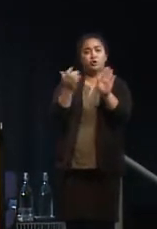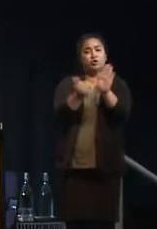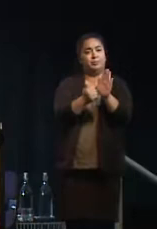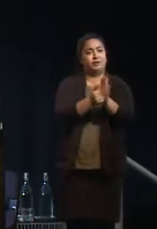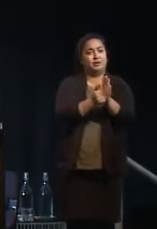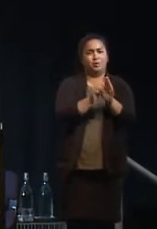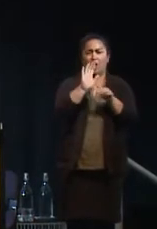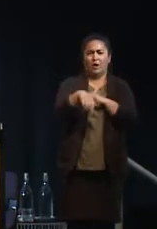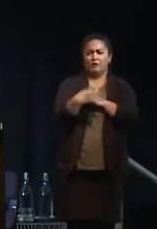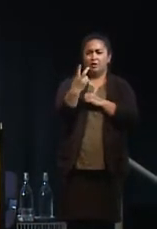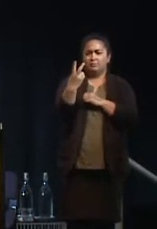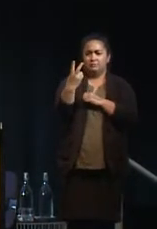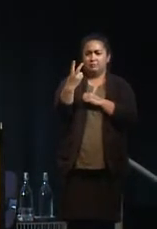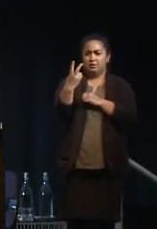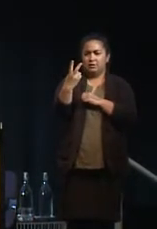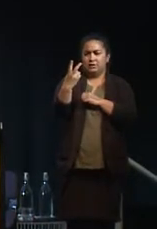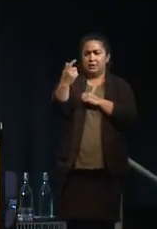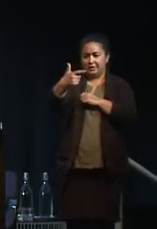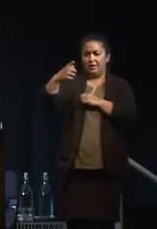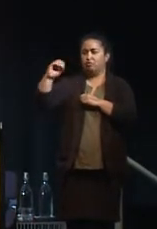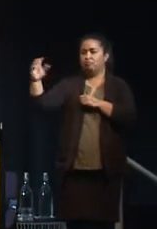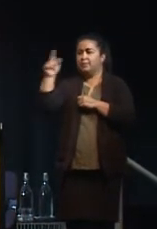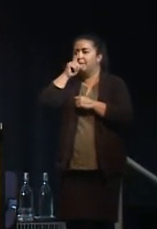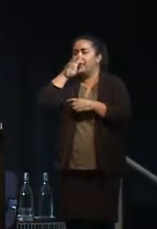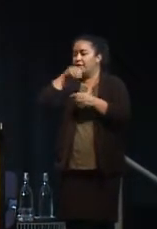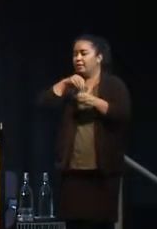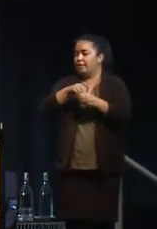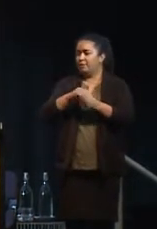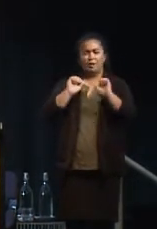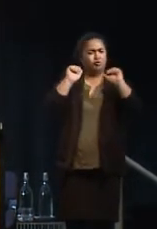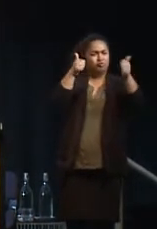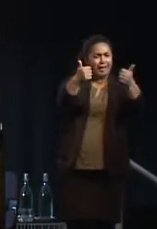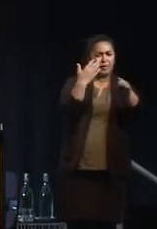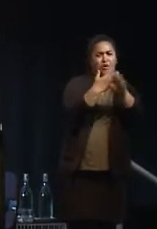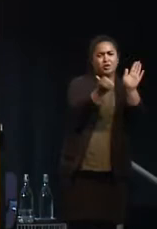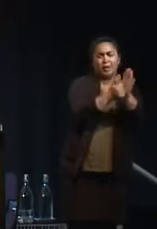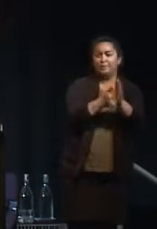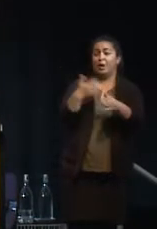“It was great to be a part of the 2050 workshop” “The workshops were absolutely fantastic”